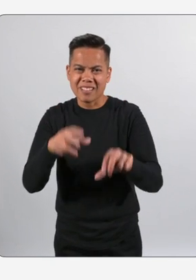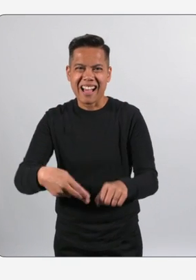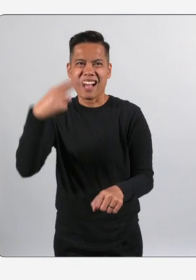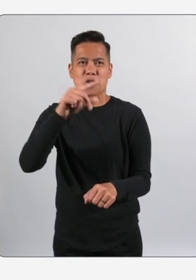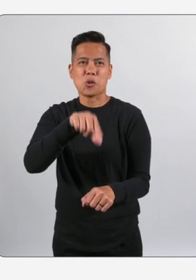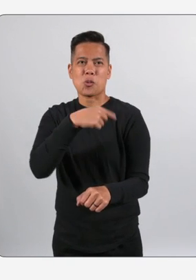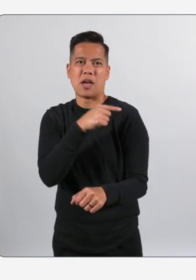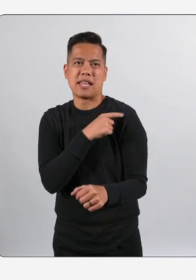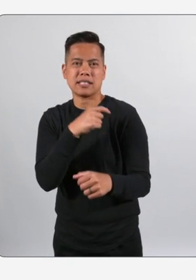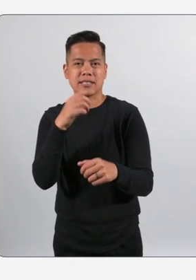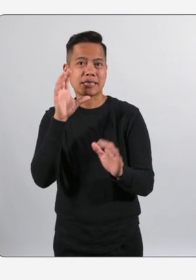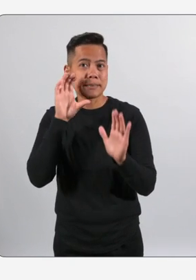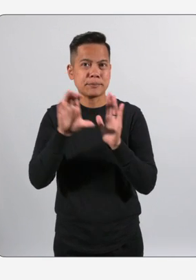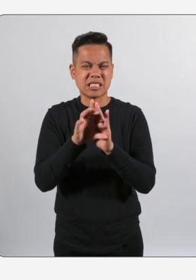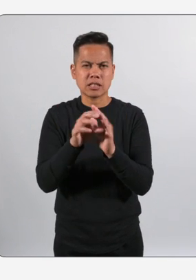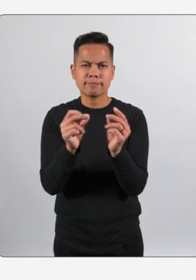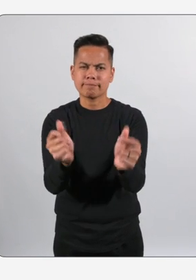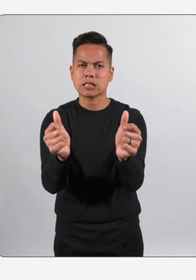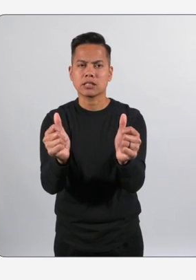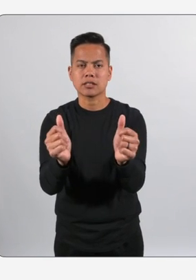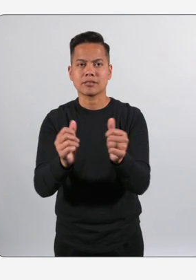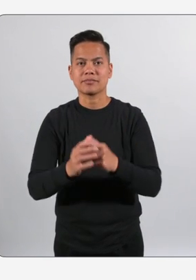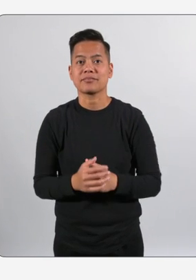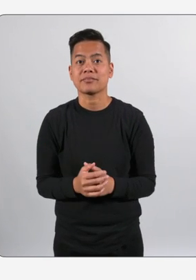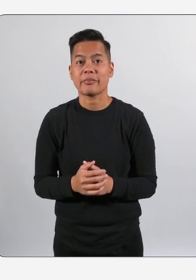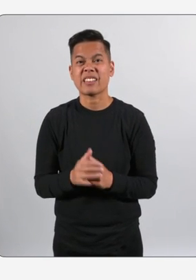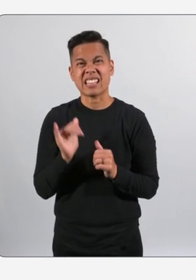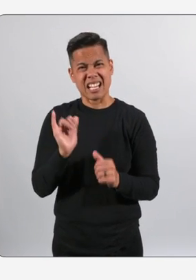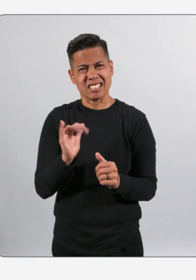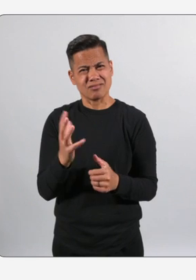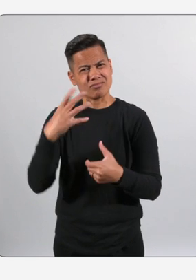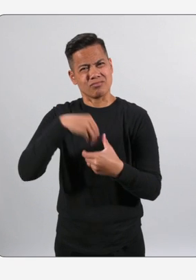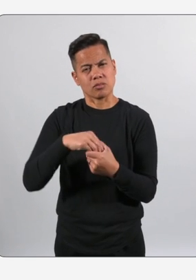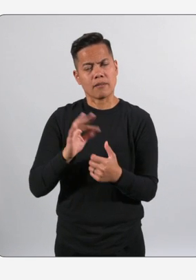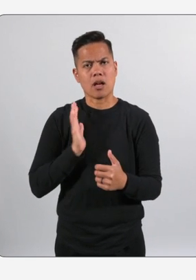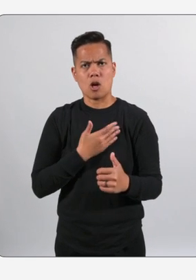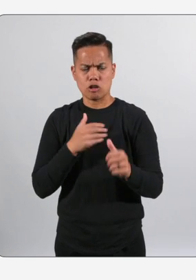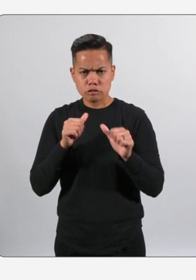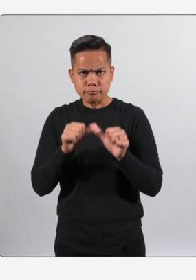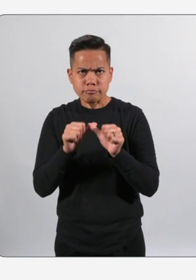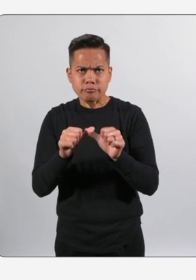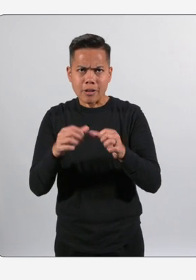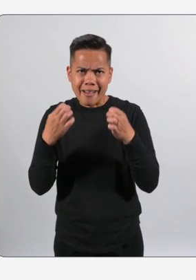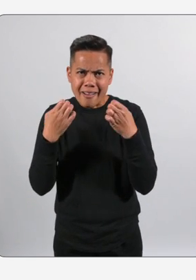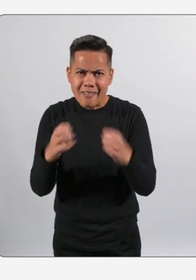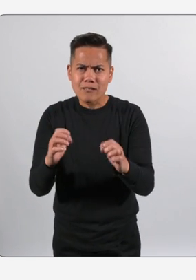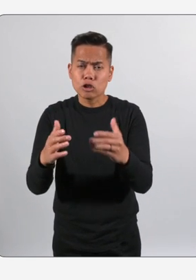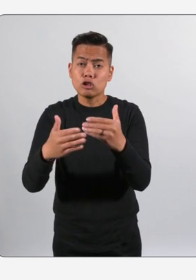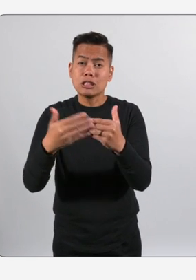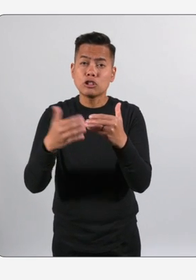images in minutes. It's part of our ongoing efforts to make it easier than ever for retailers to showcase their